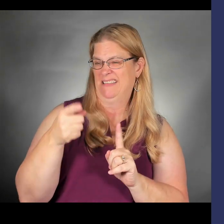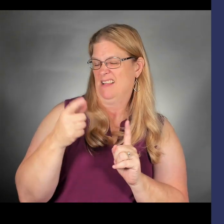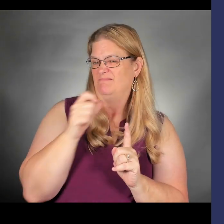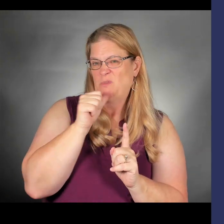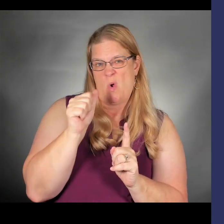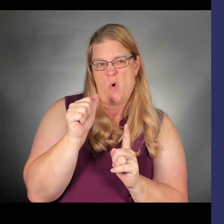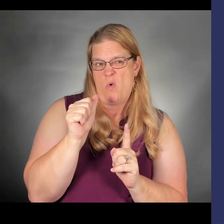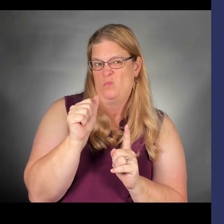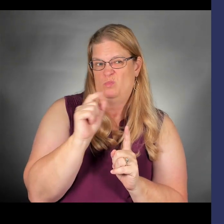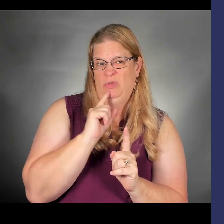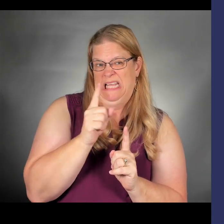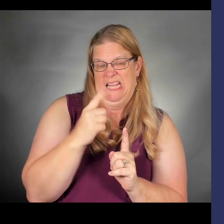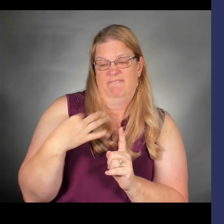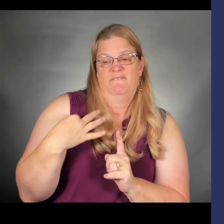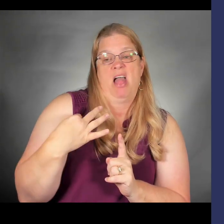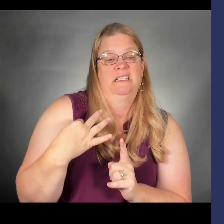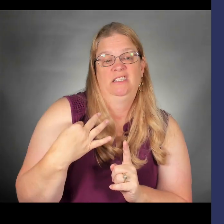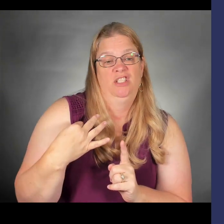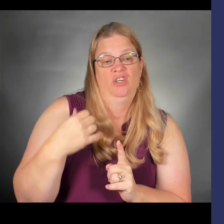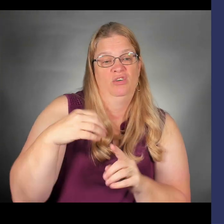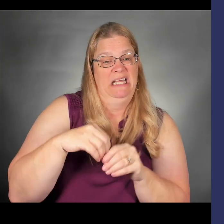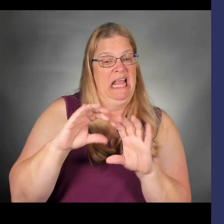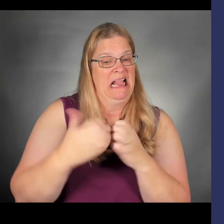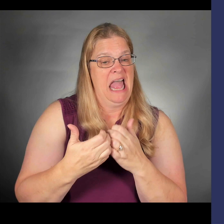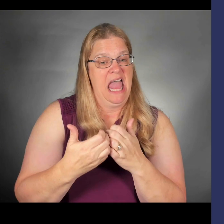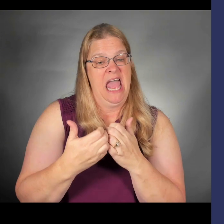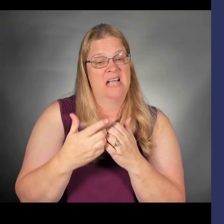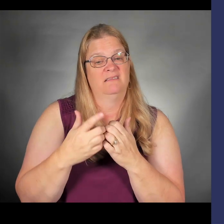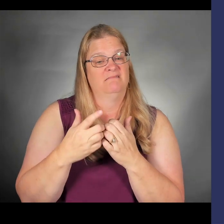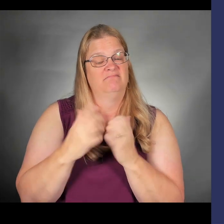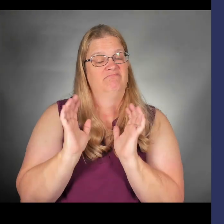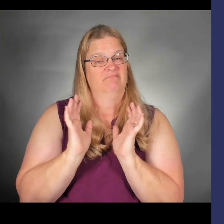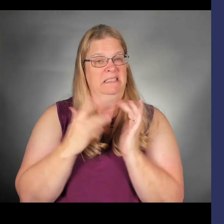it can be students who do not have friends, or rarely volunteer in